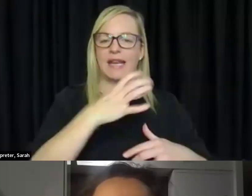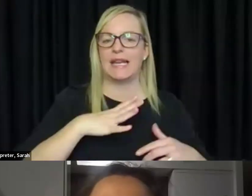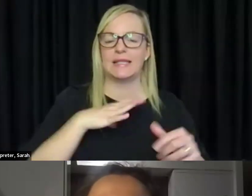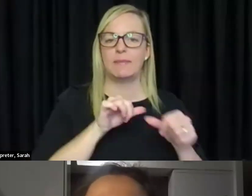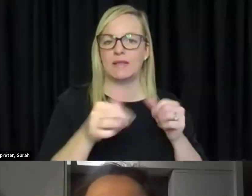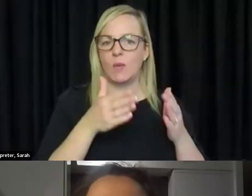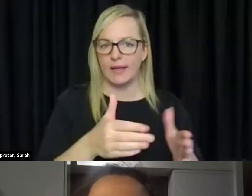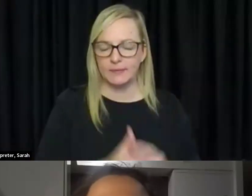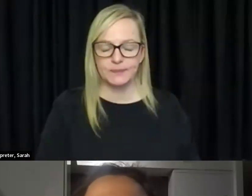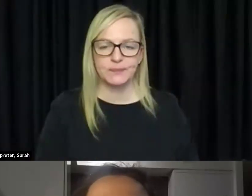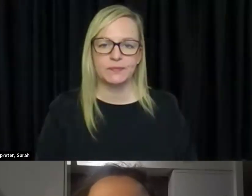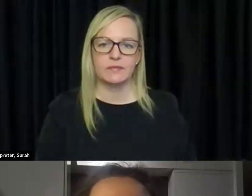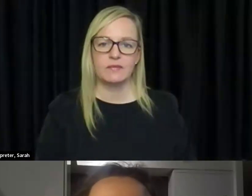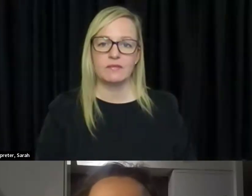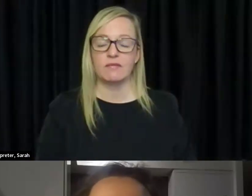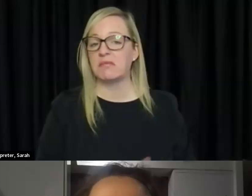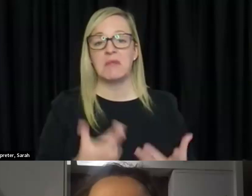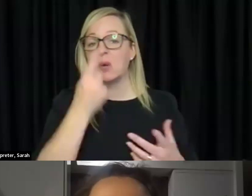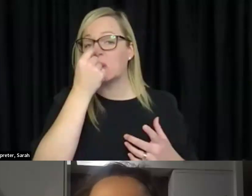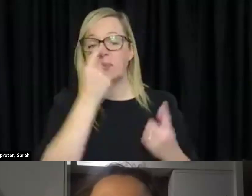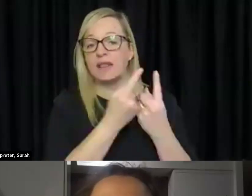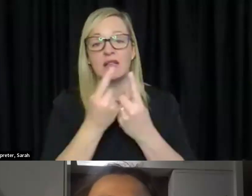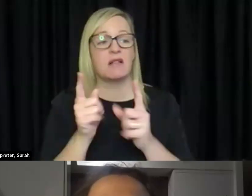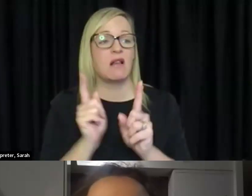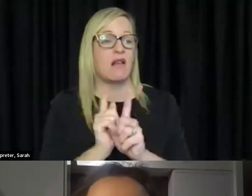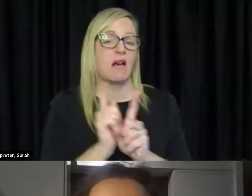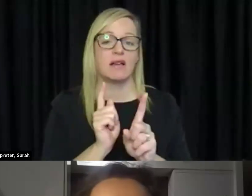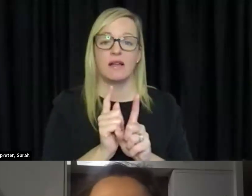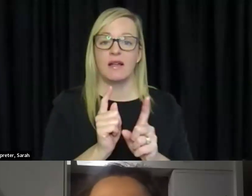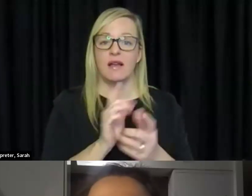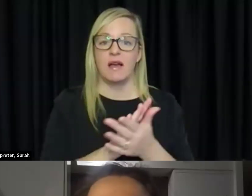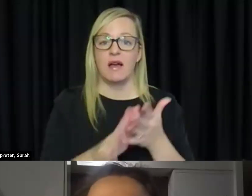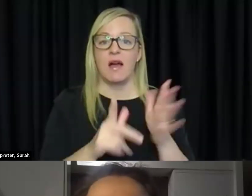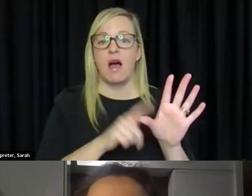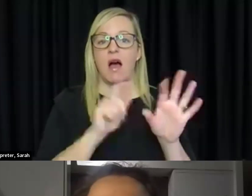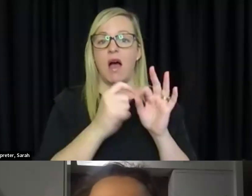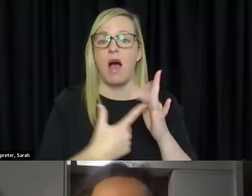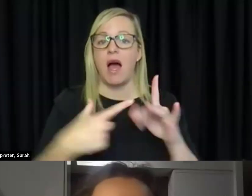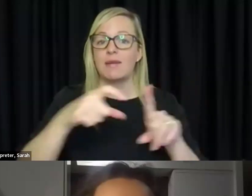way which could be things like, you know, hybrid meetings or online meetings during the ongoing